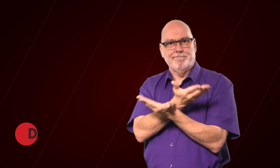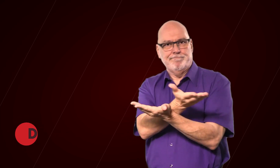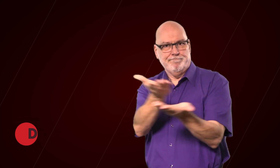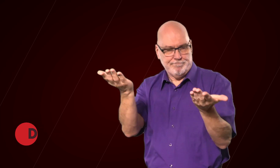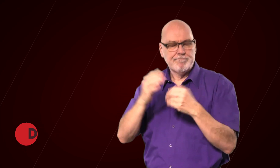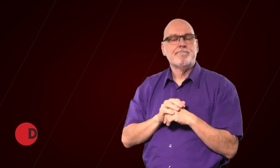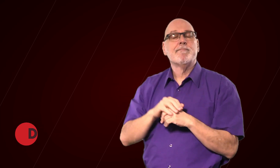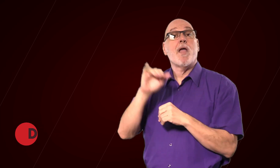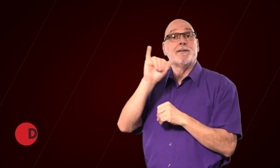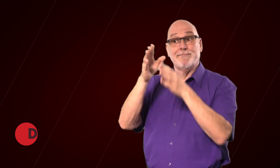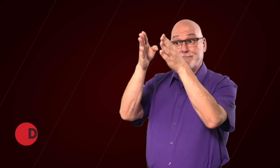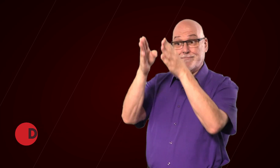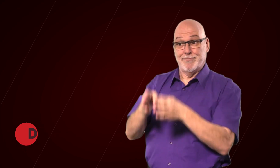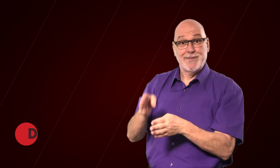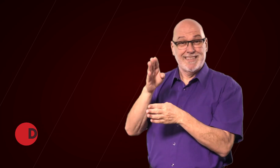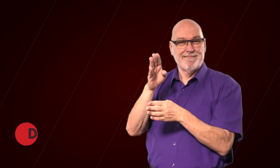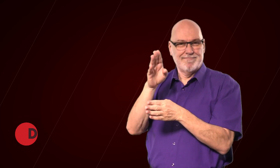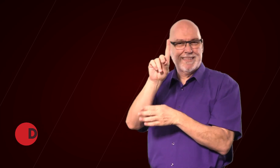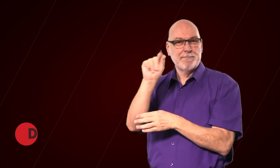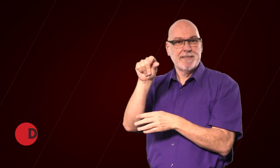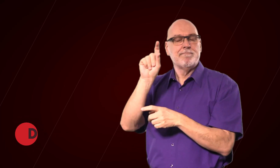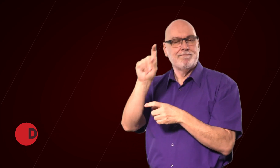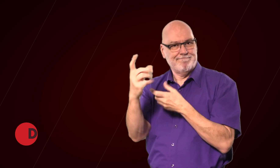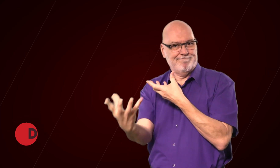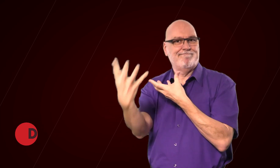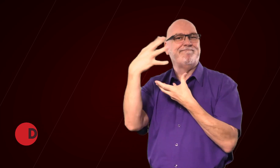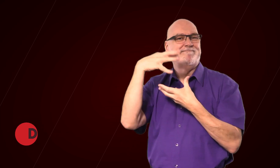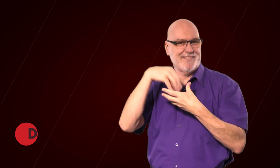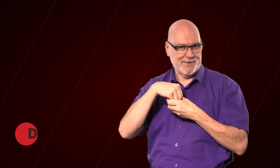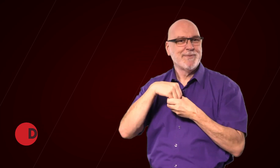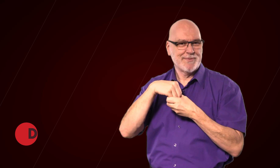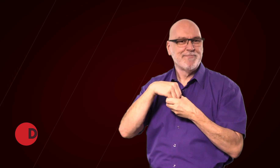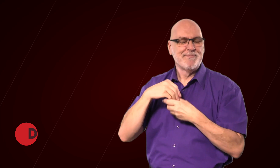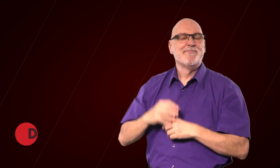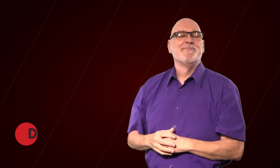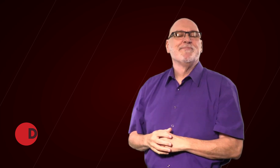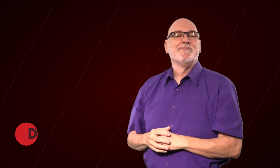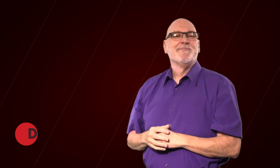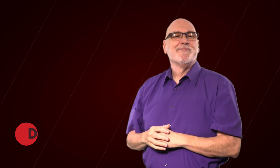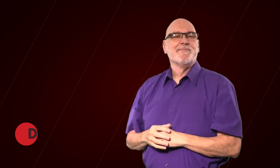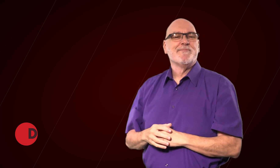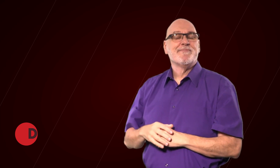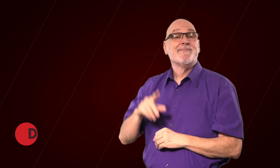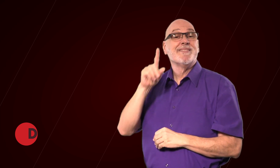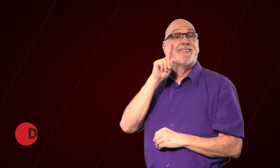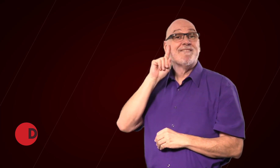to advance accessibility and the inclusion of persons with disabilities.